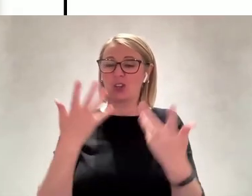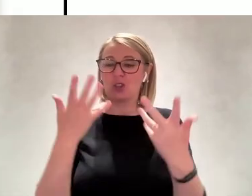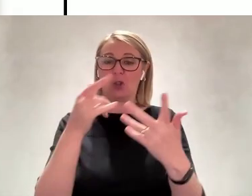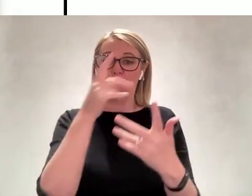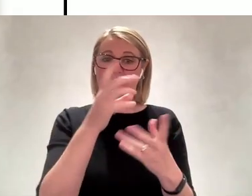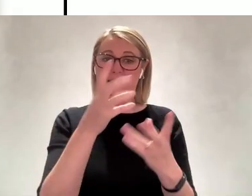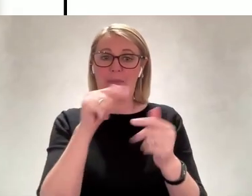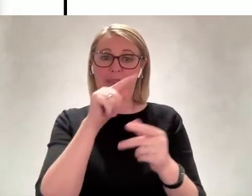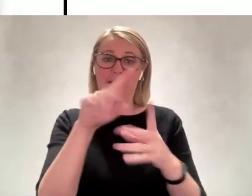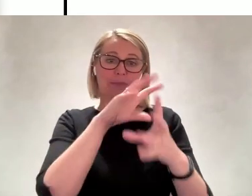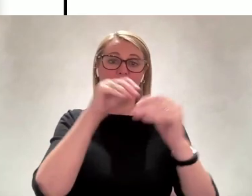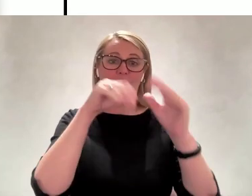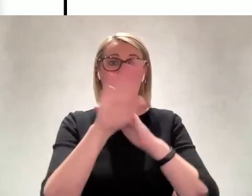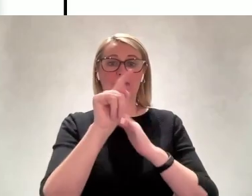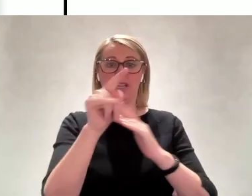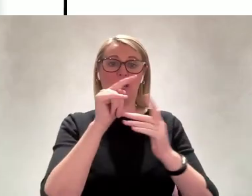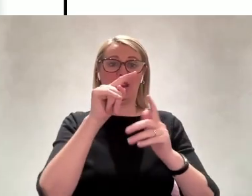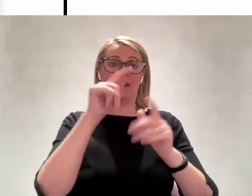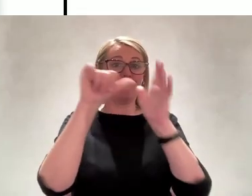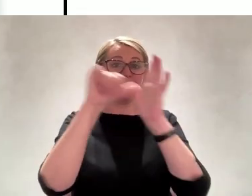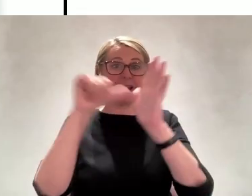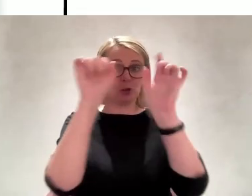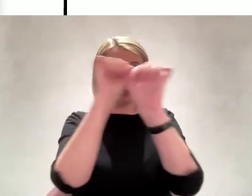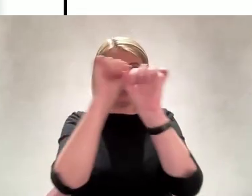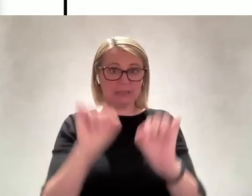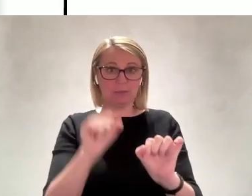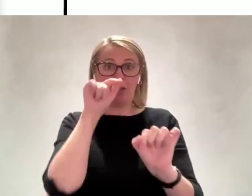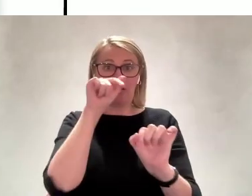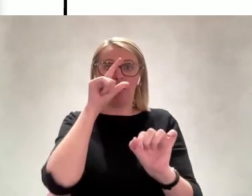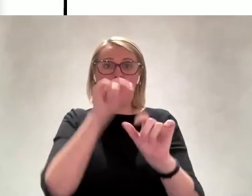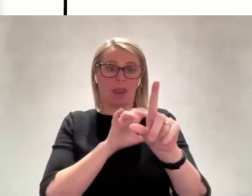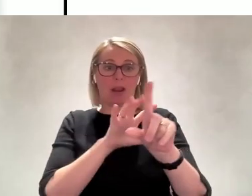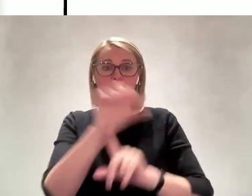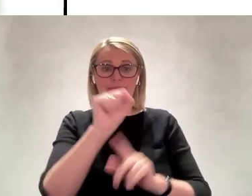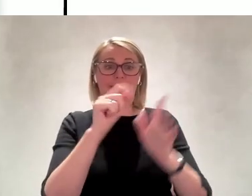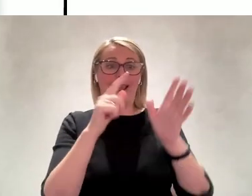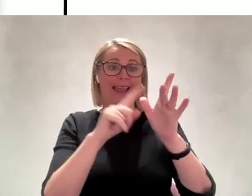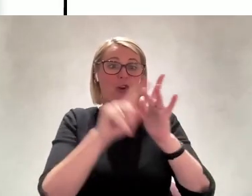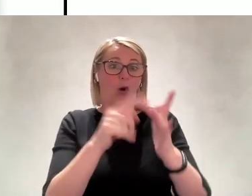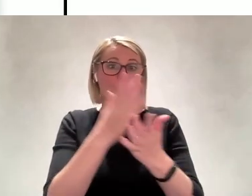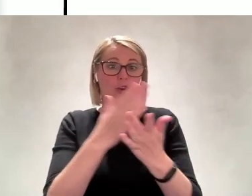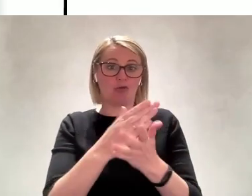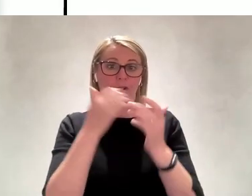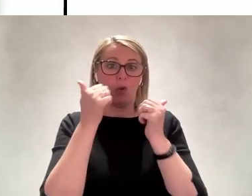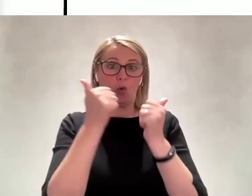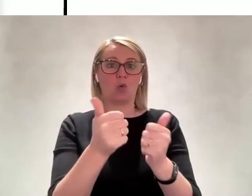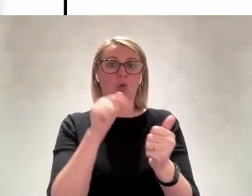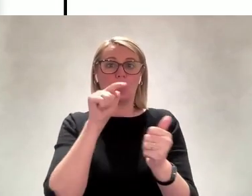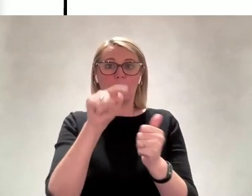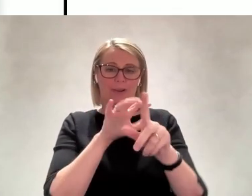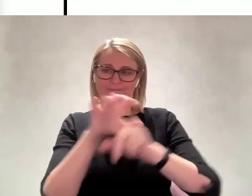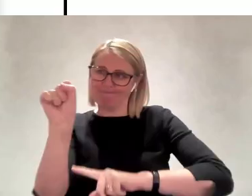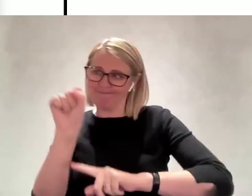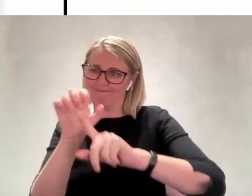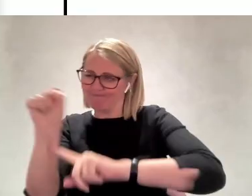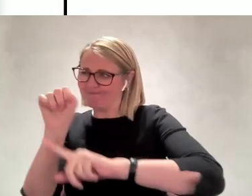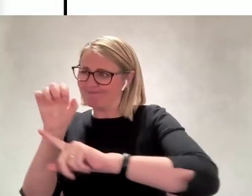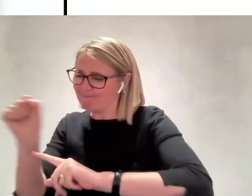there's some of this being incorporated into various financial systems, AI is actually very good at identifying AI.